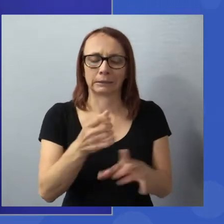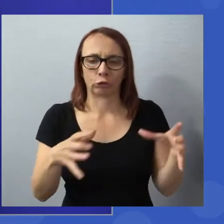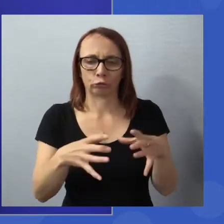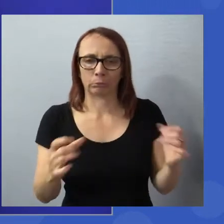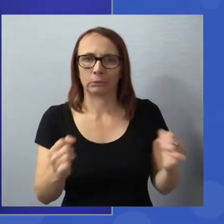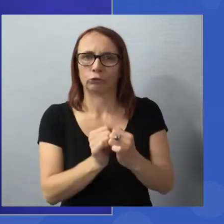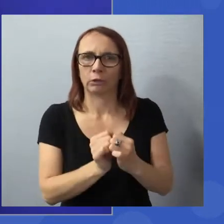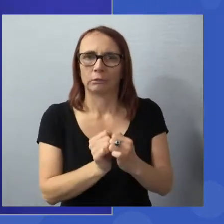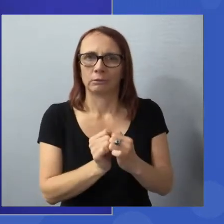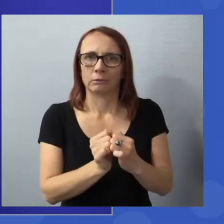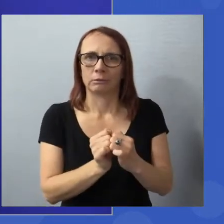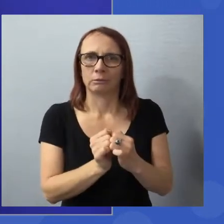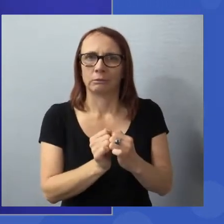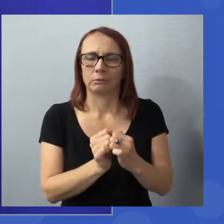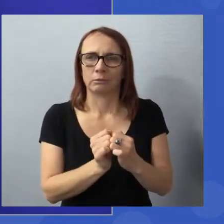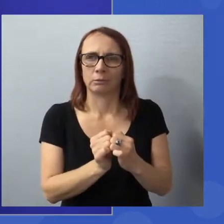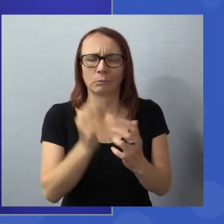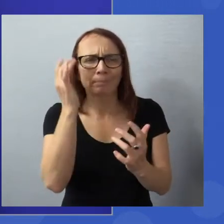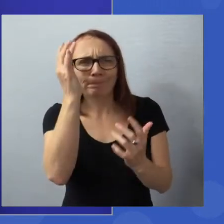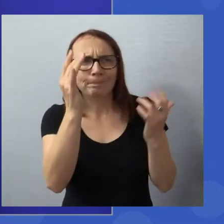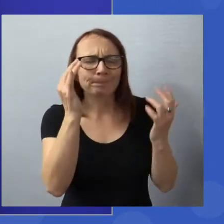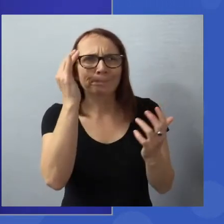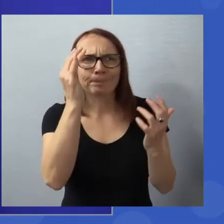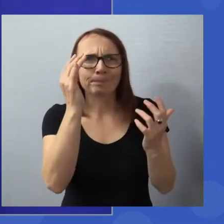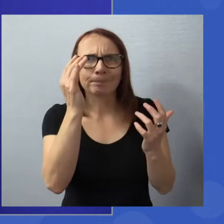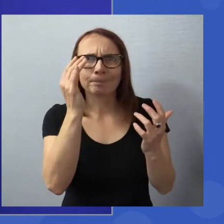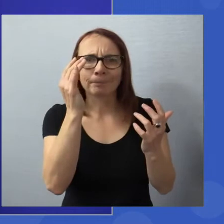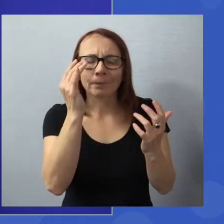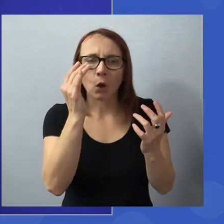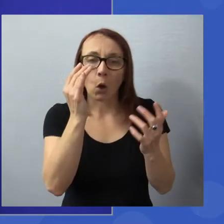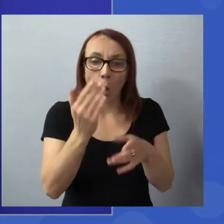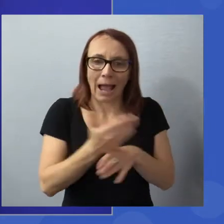thought well by thinking sort of acting locally but thinking globally we keep a